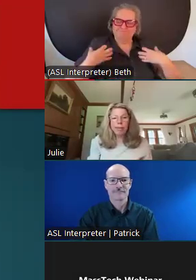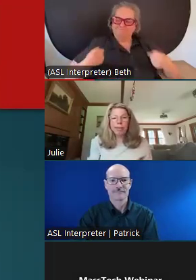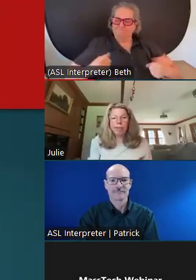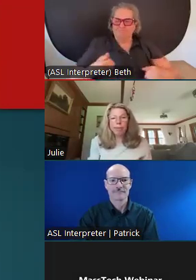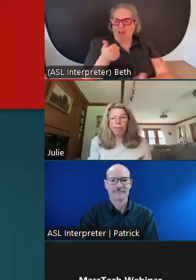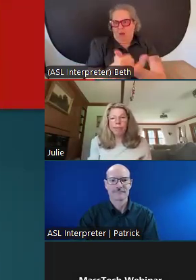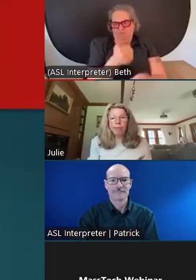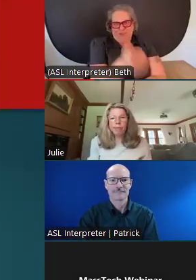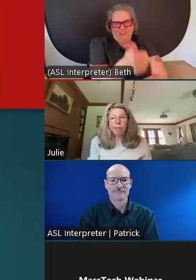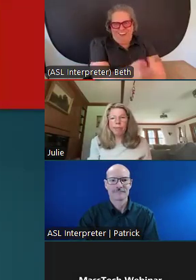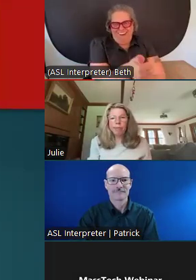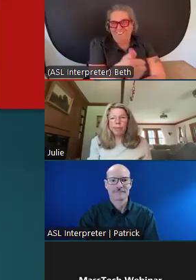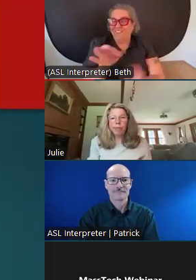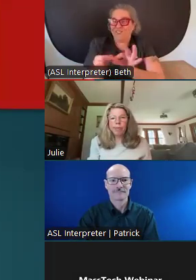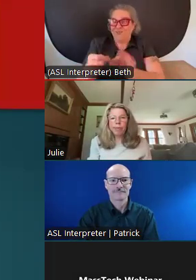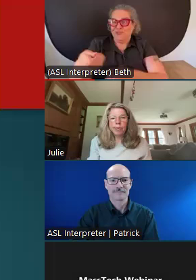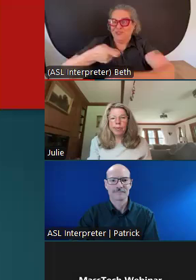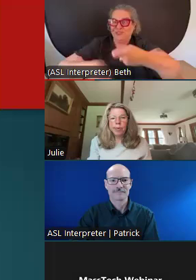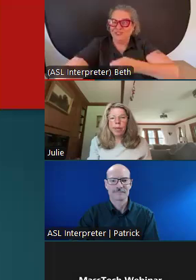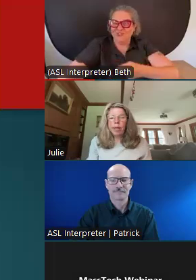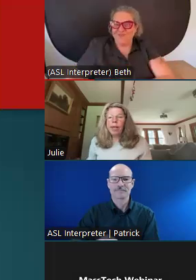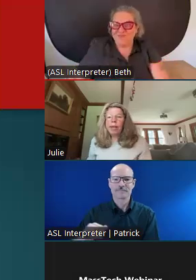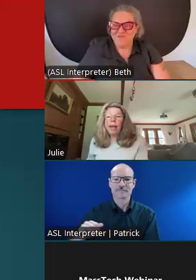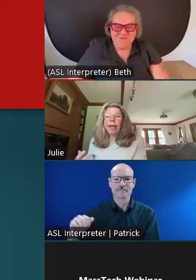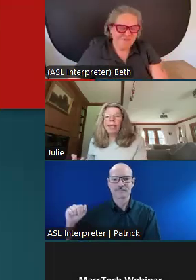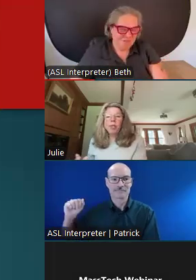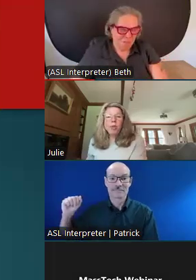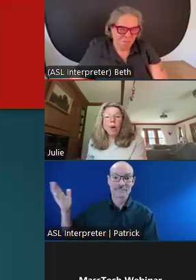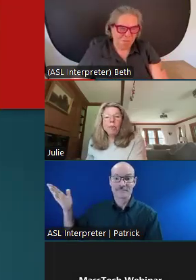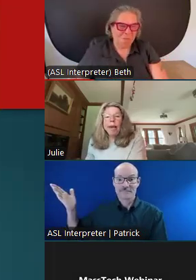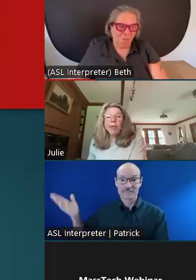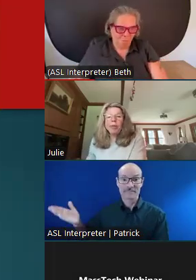Next slide, please.